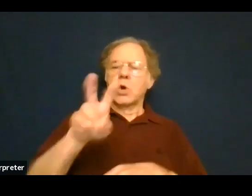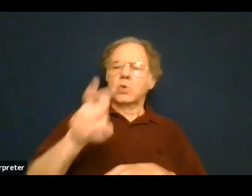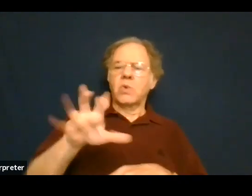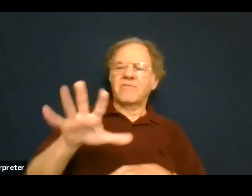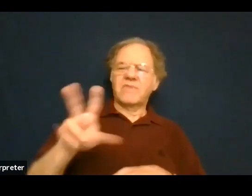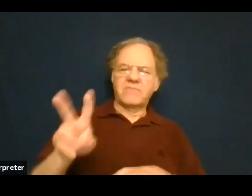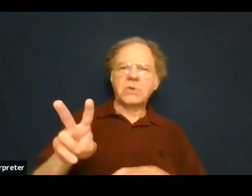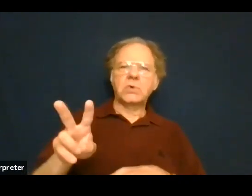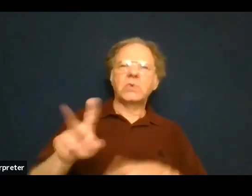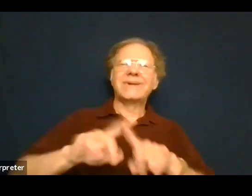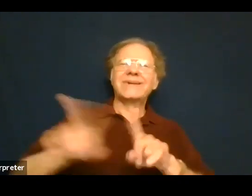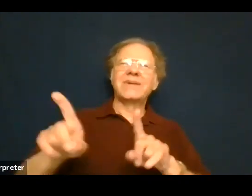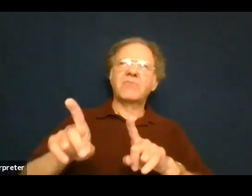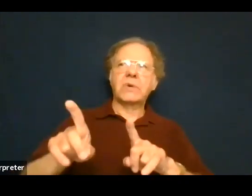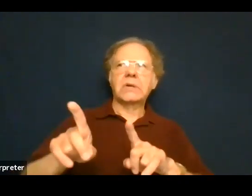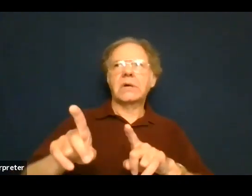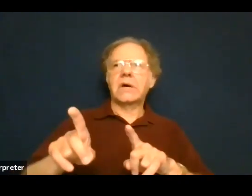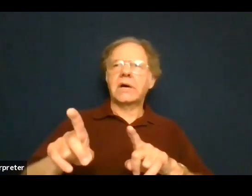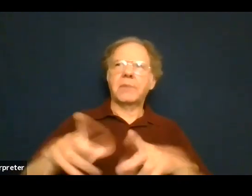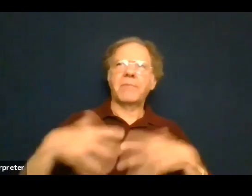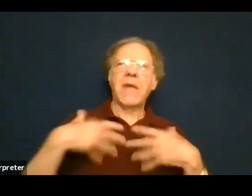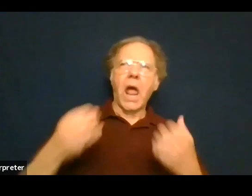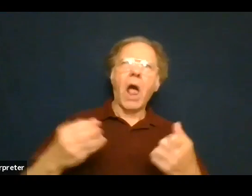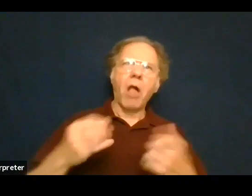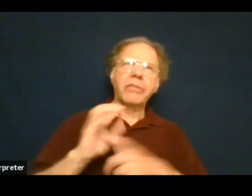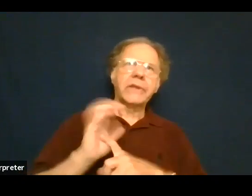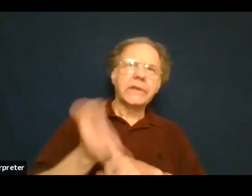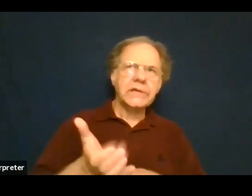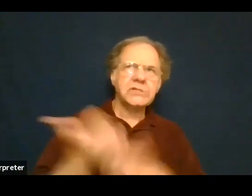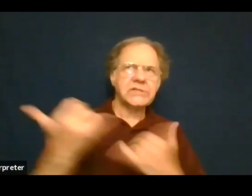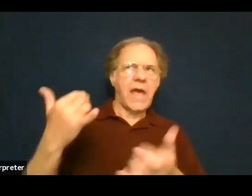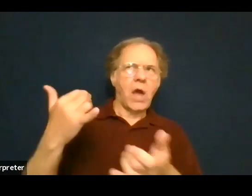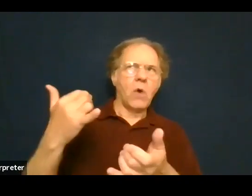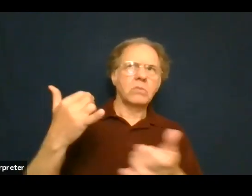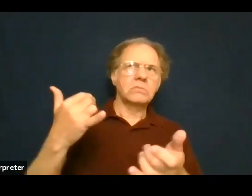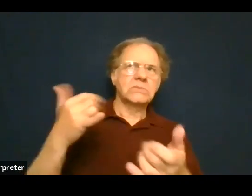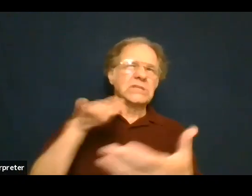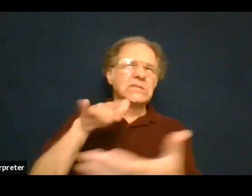that are being studied with relation to COVID-19.